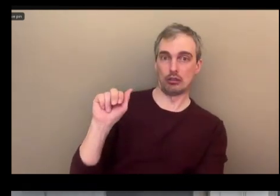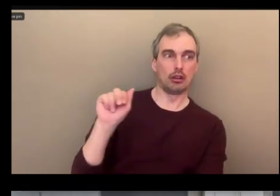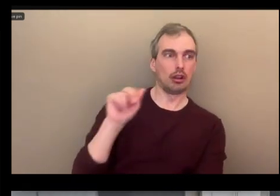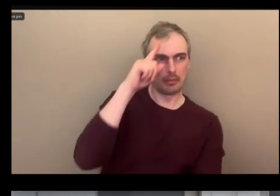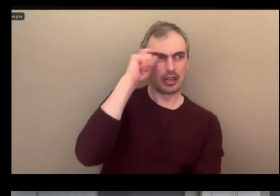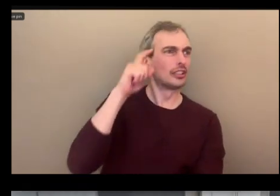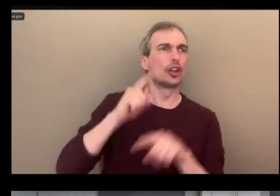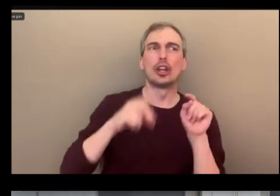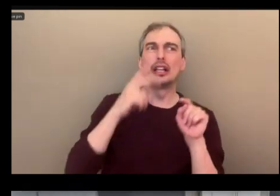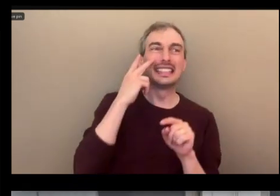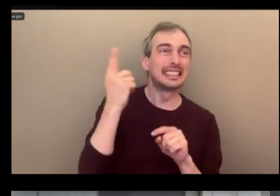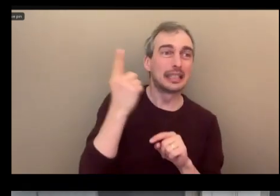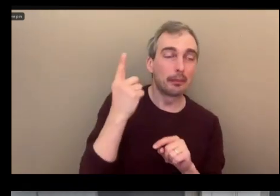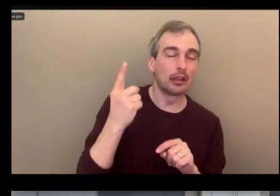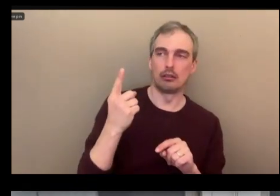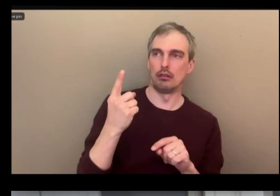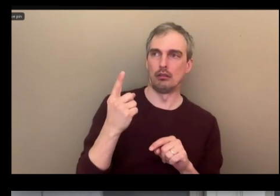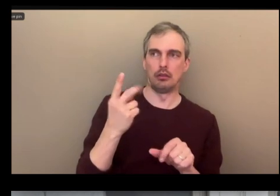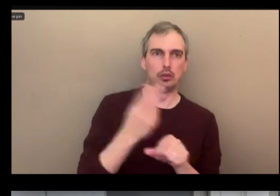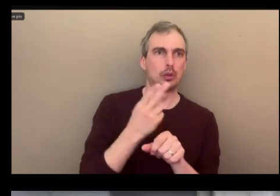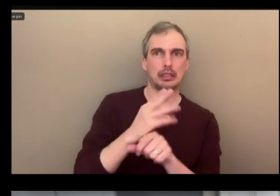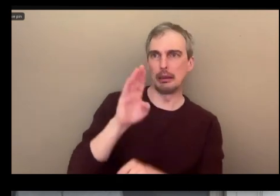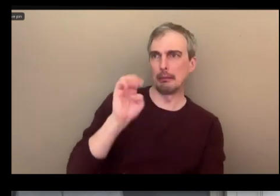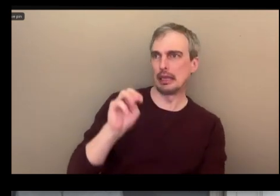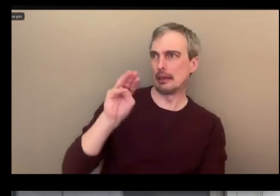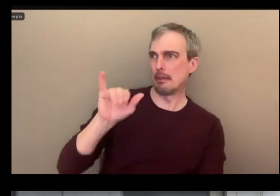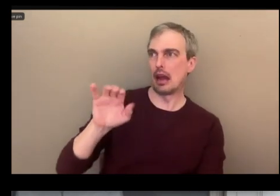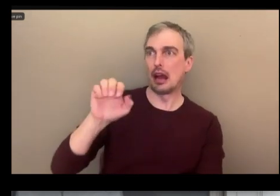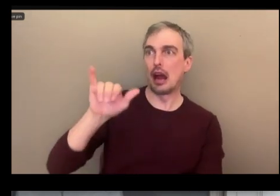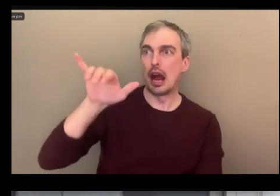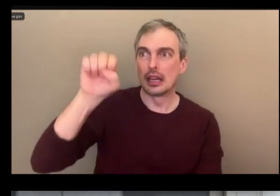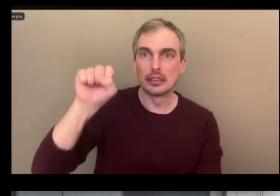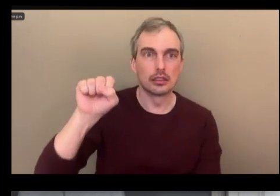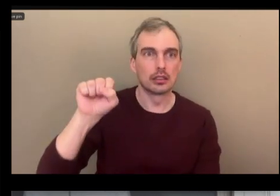How is that working with the experience we're selling, that we're providing?